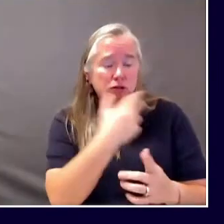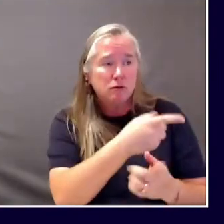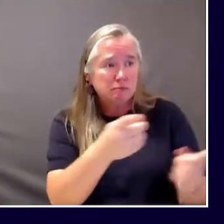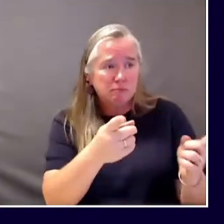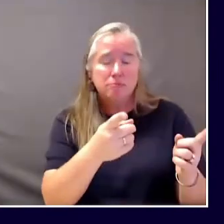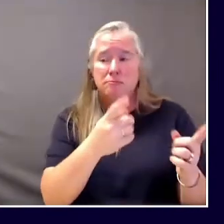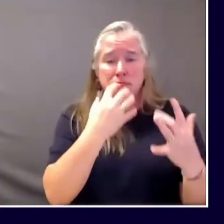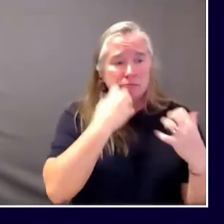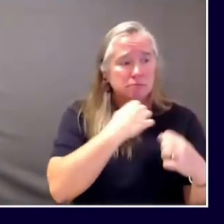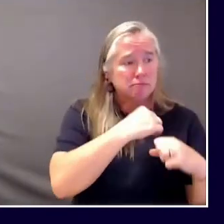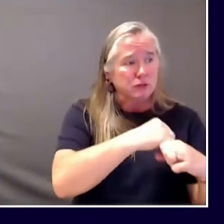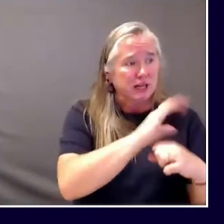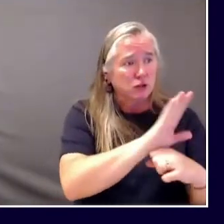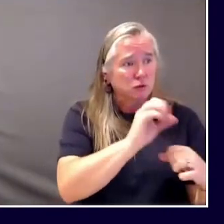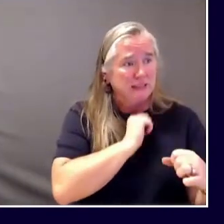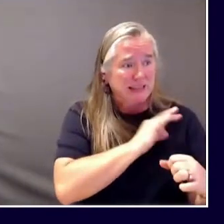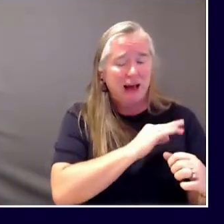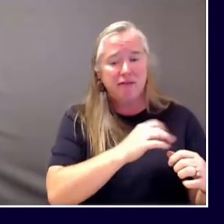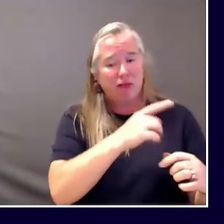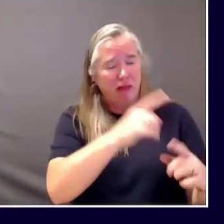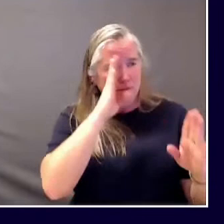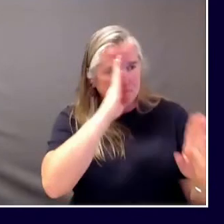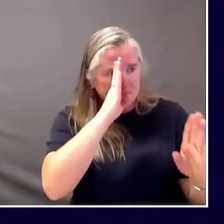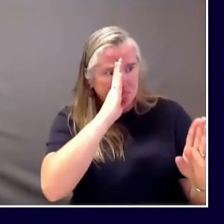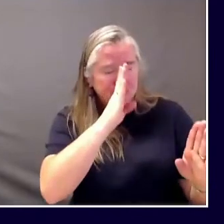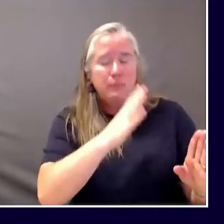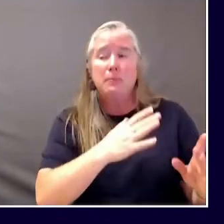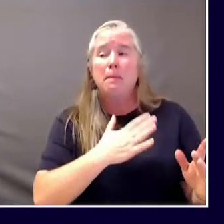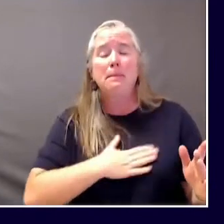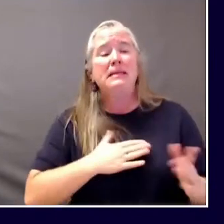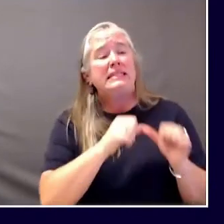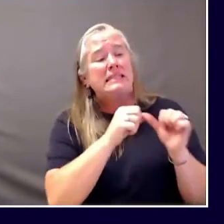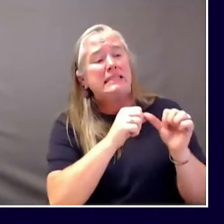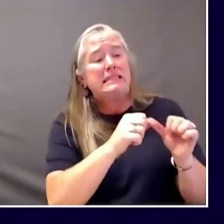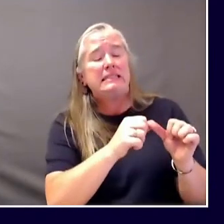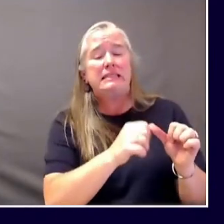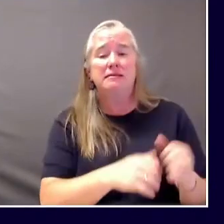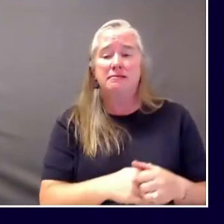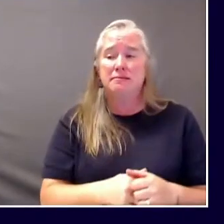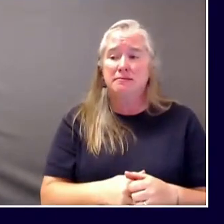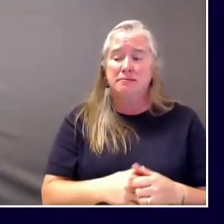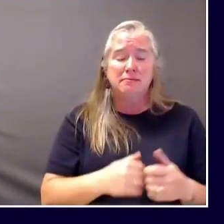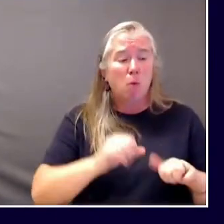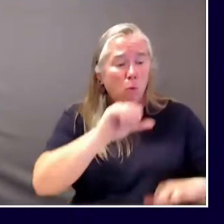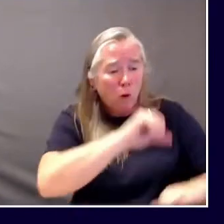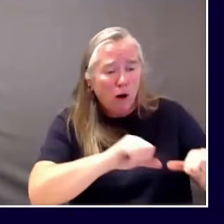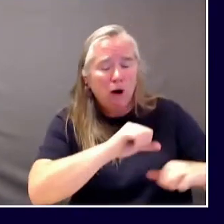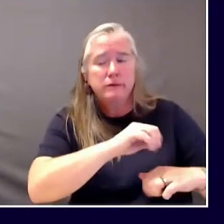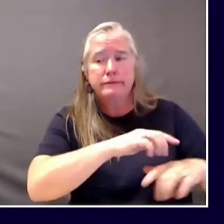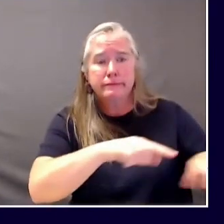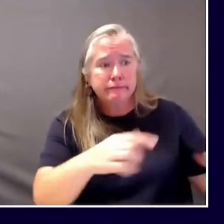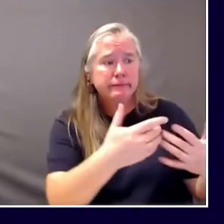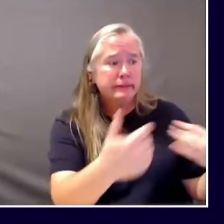keep on guard to maintain